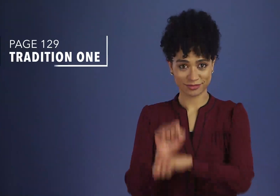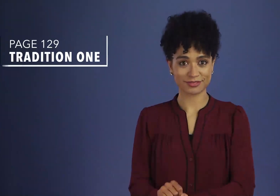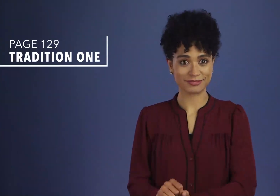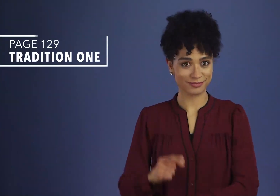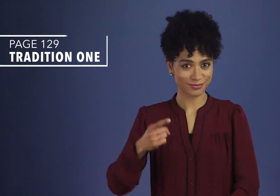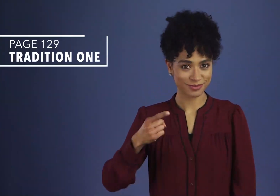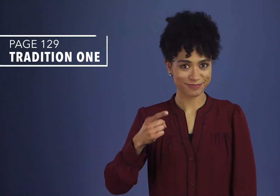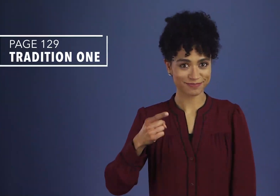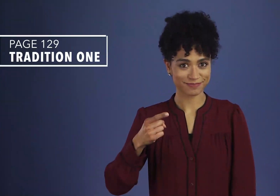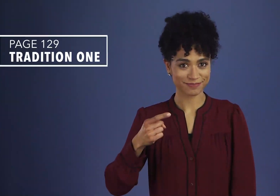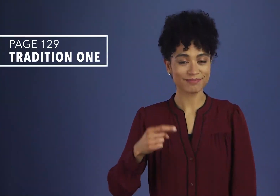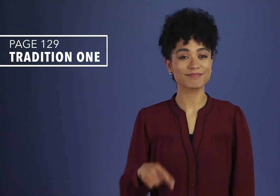Tradition One